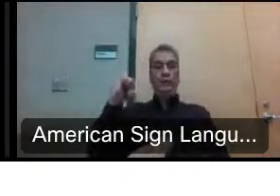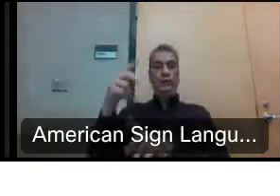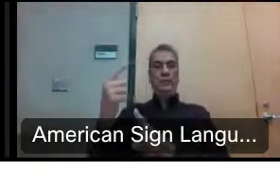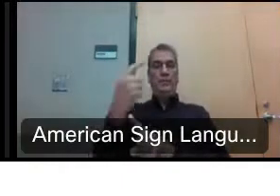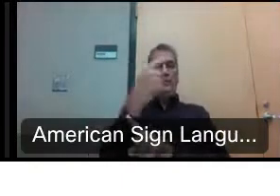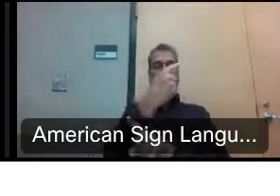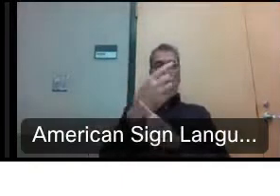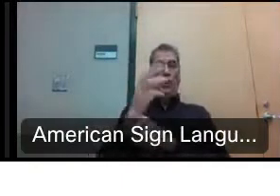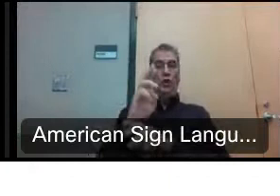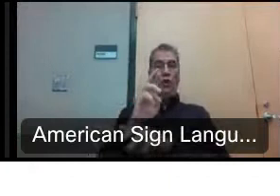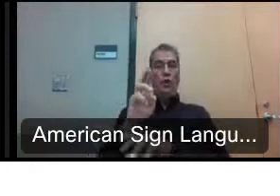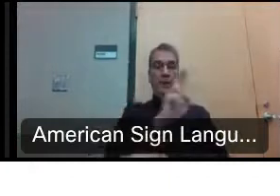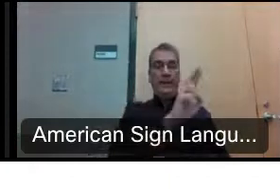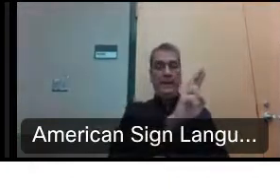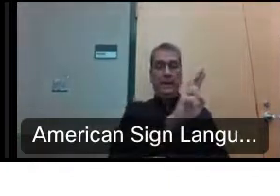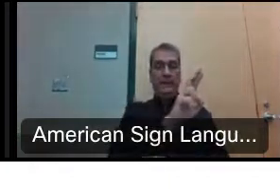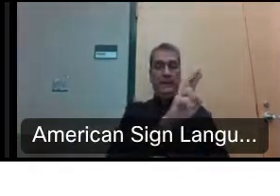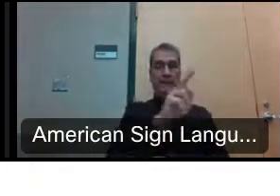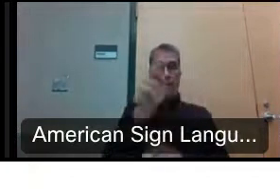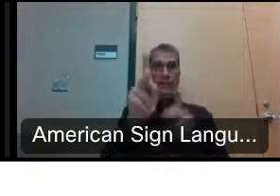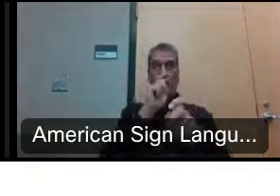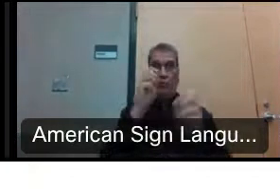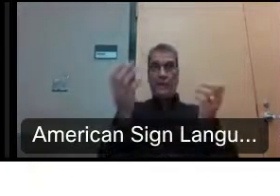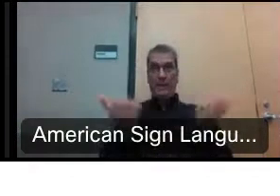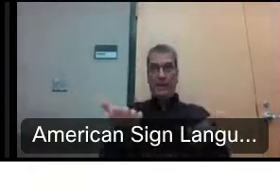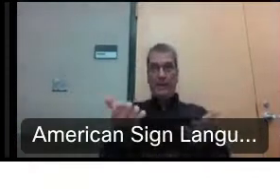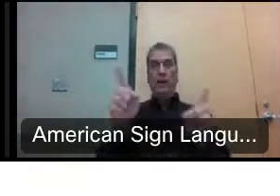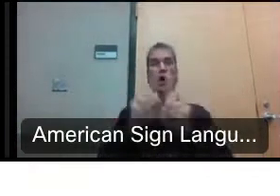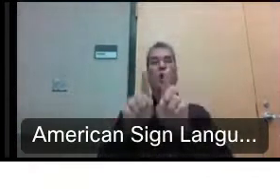who are in person. Well, also, for those in person, we'll have